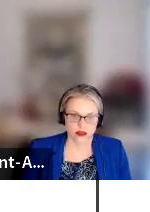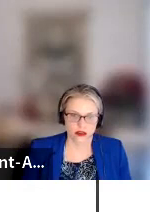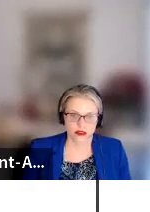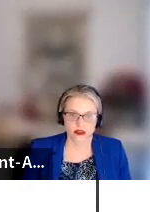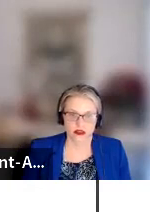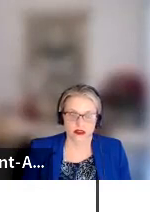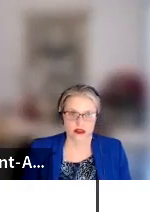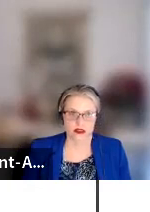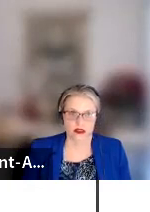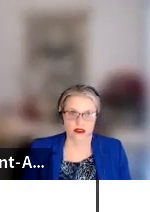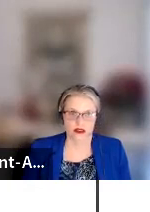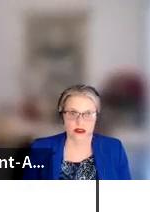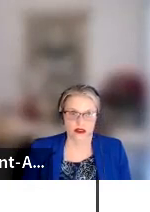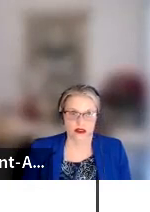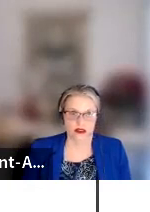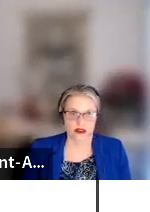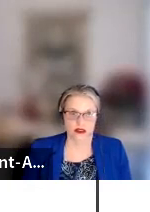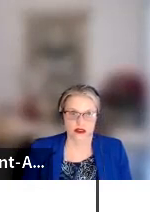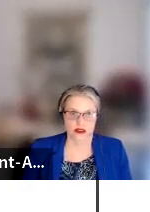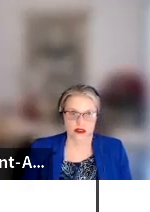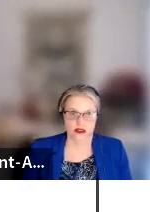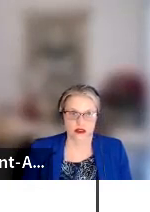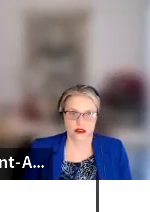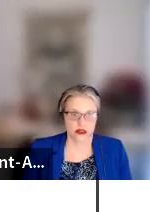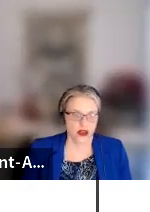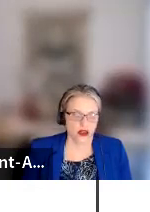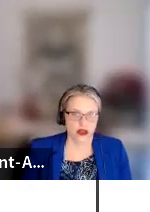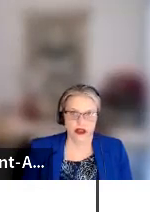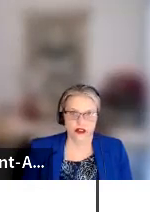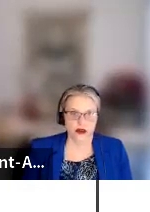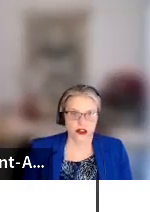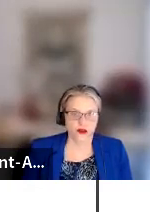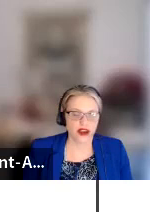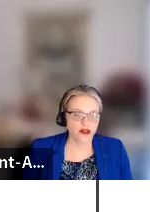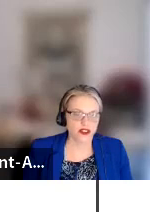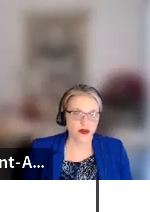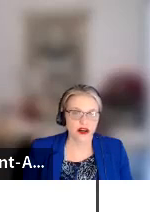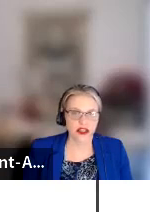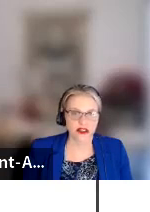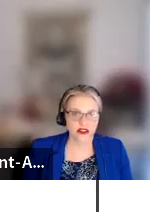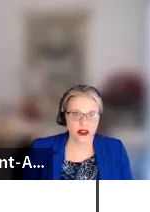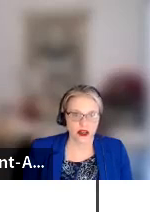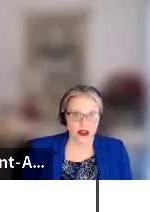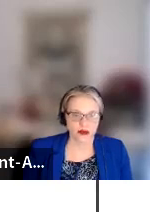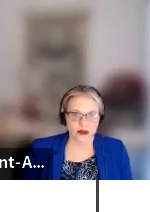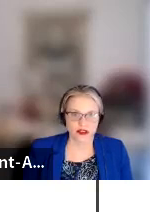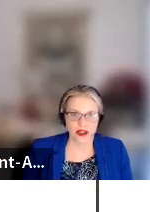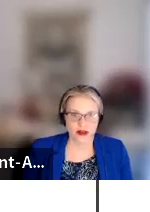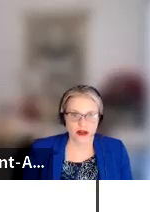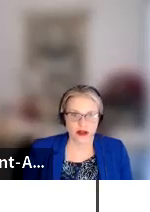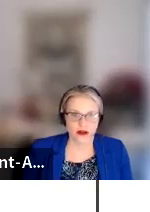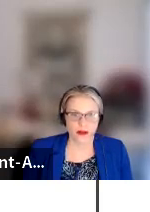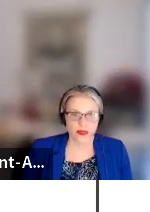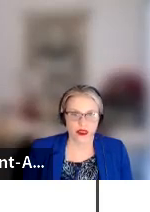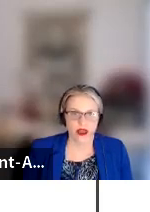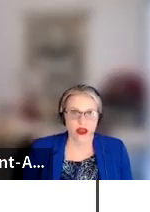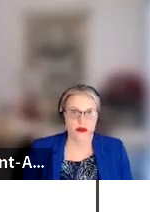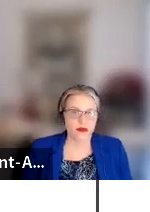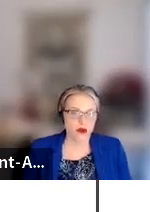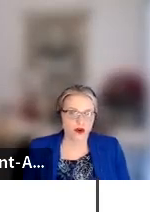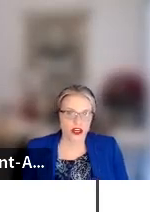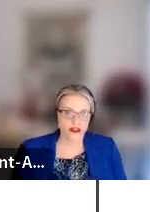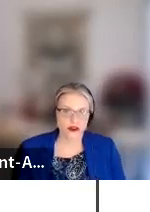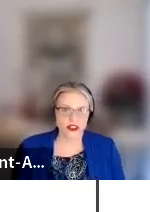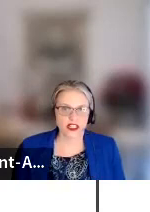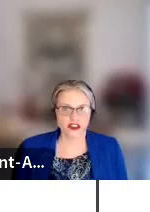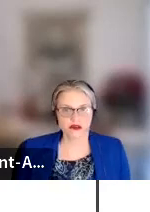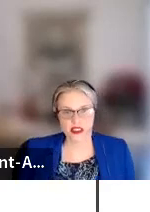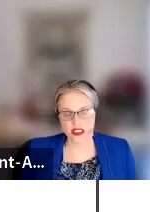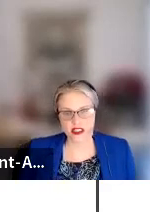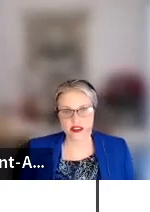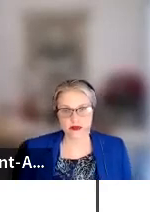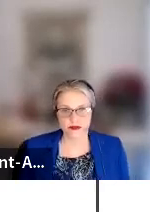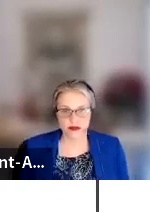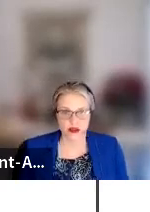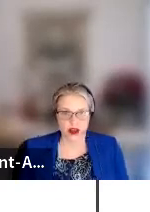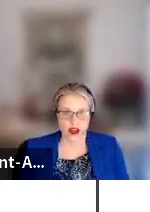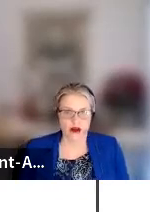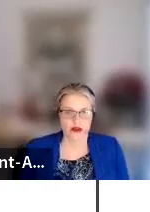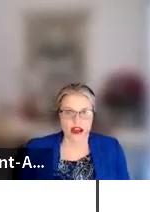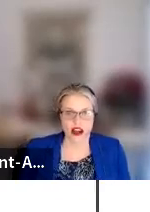So, in terms of health disparities, people in correctional or detention facilities have